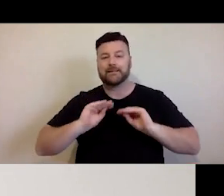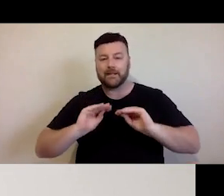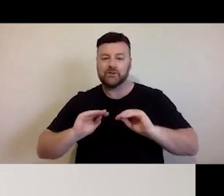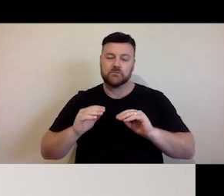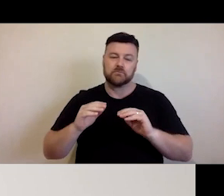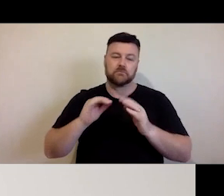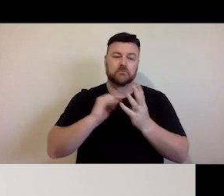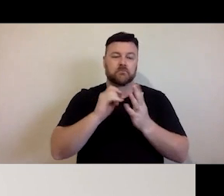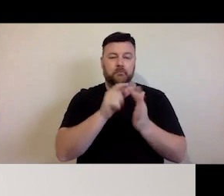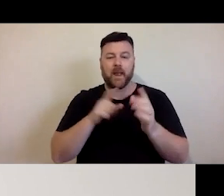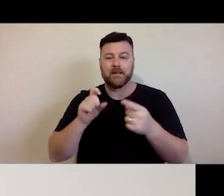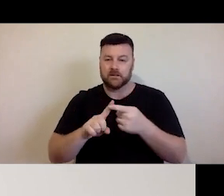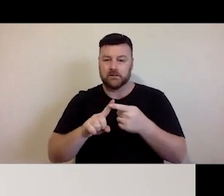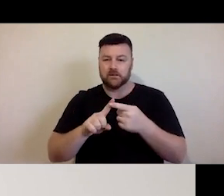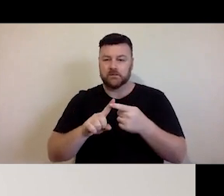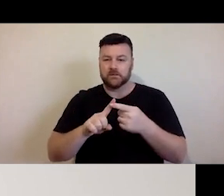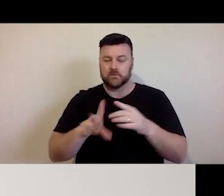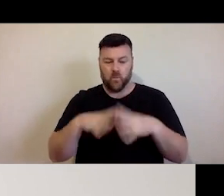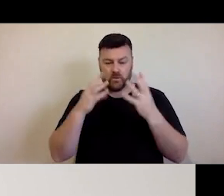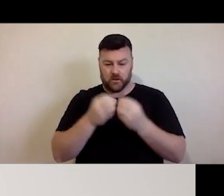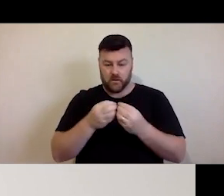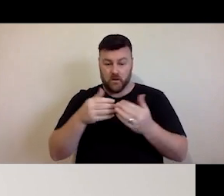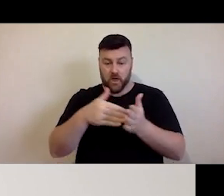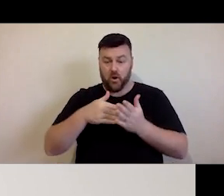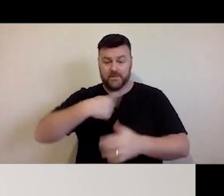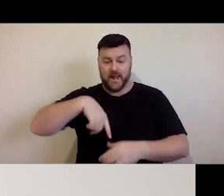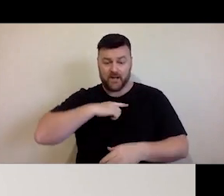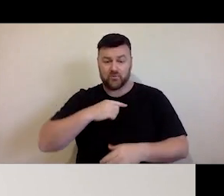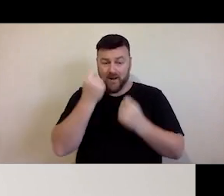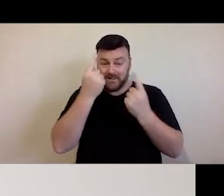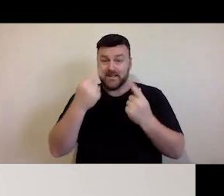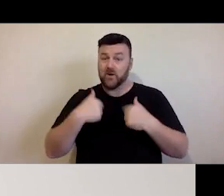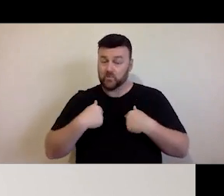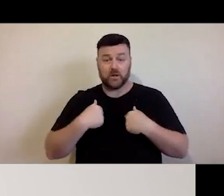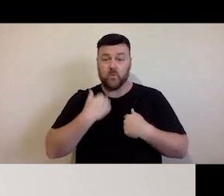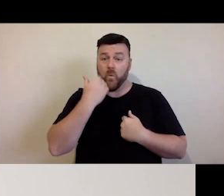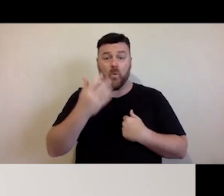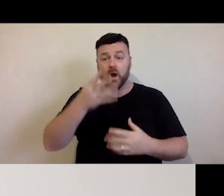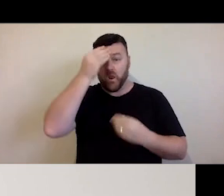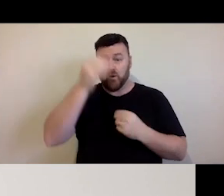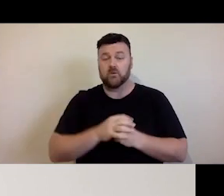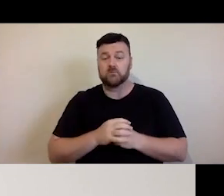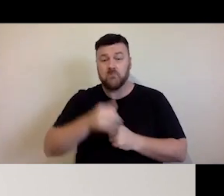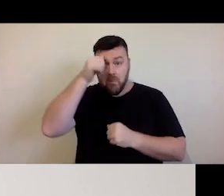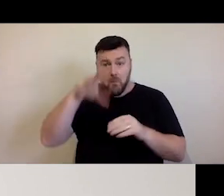helps us to understand that we are always learning. Most cultures in